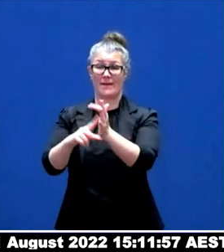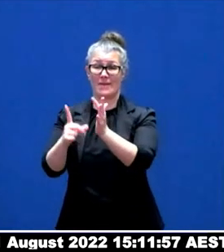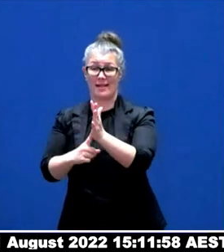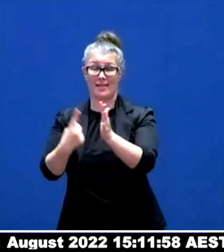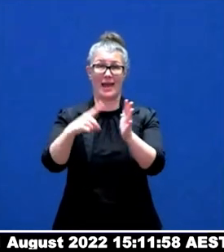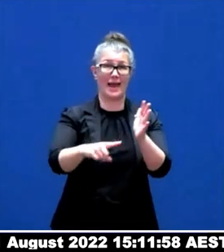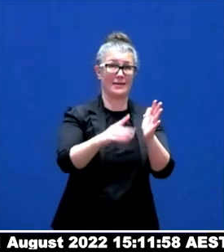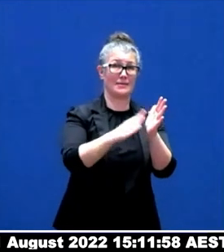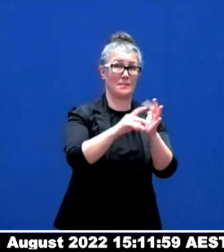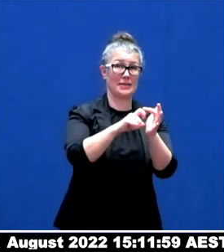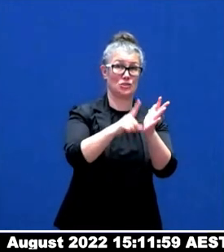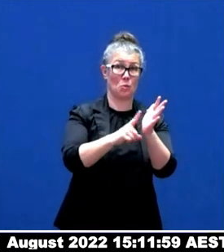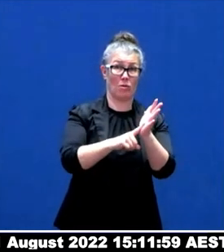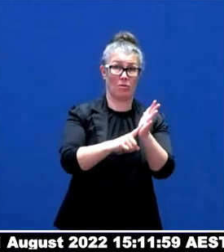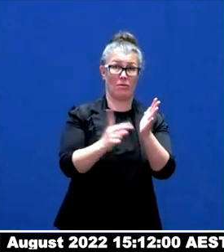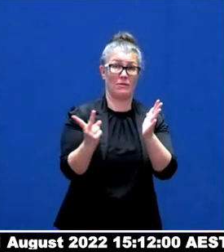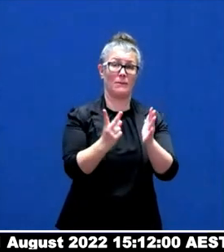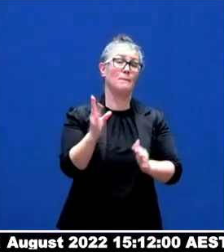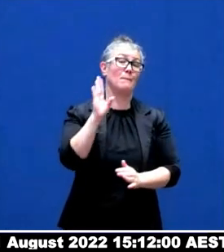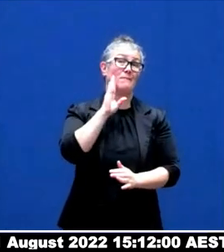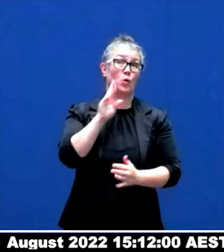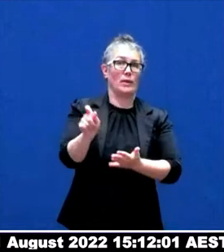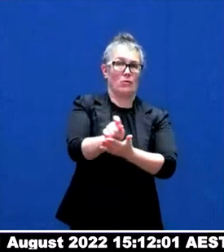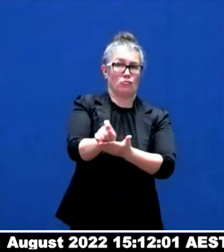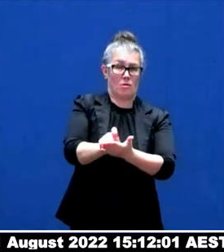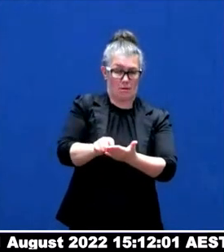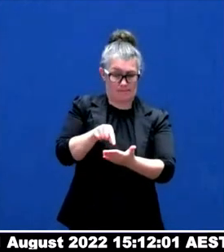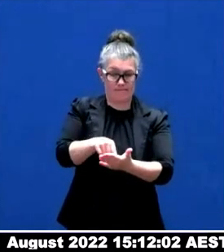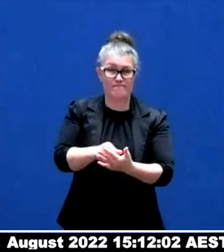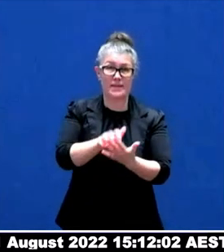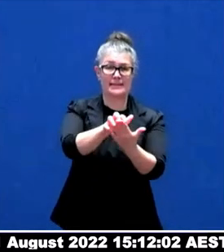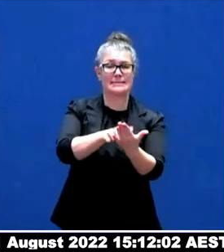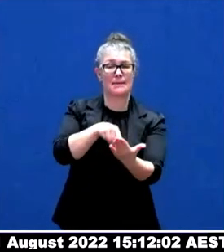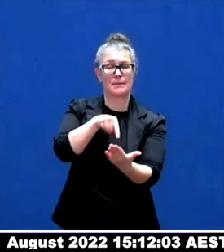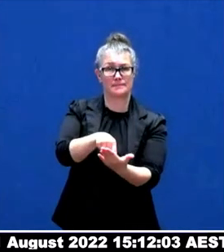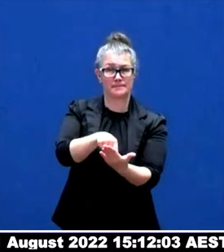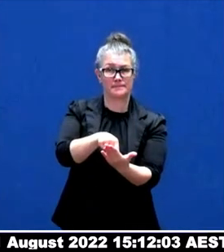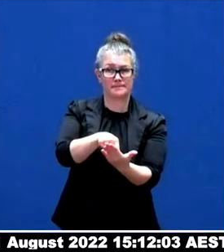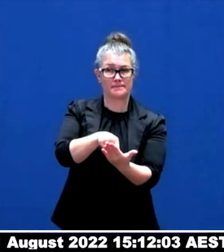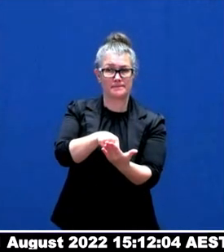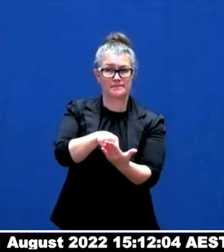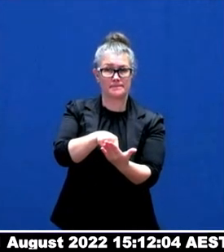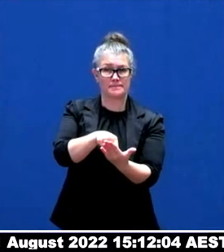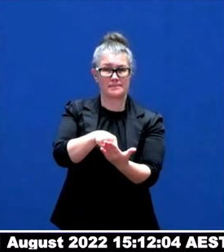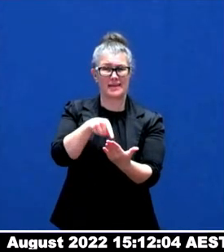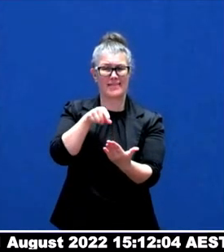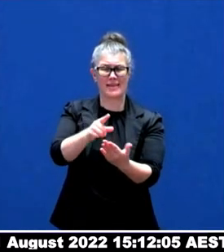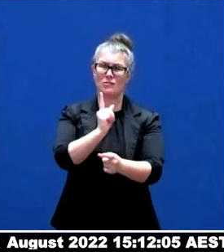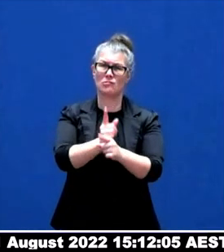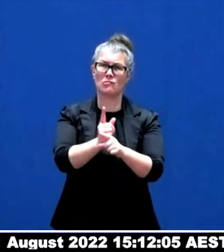So, you may recall that in that statement, they referred to an investigation